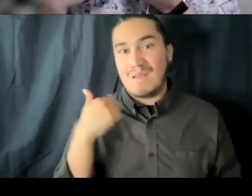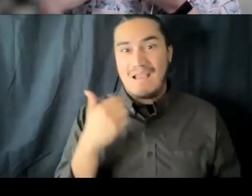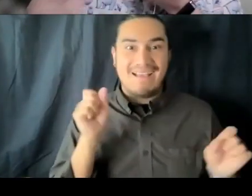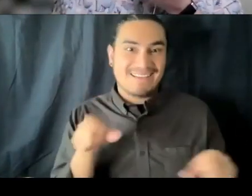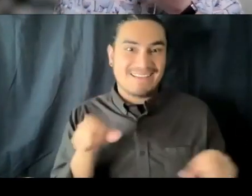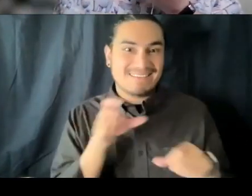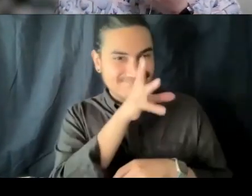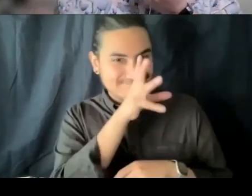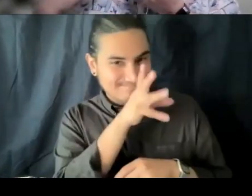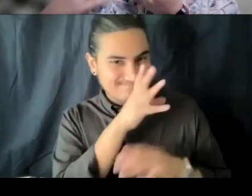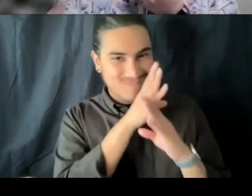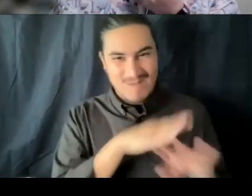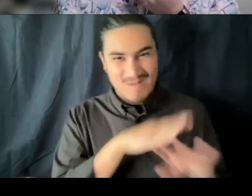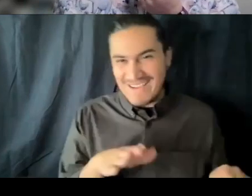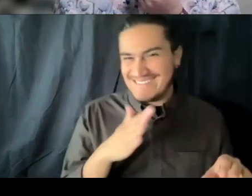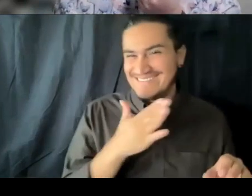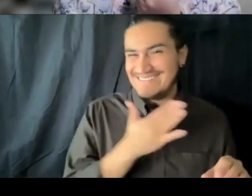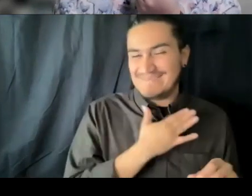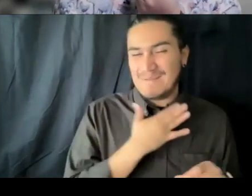which is my microphone's right here.